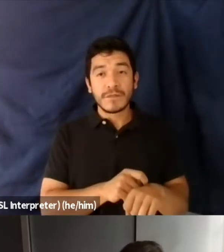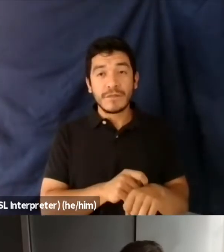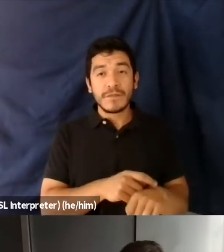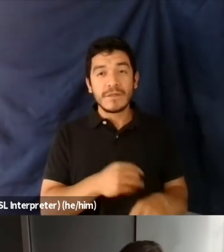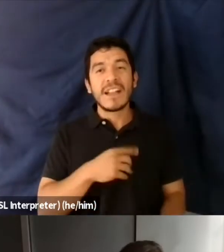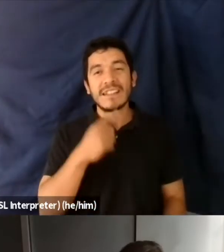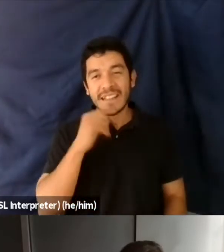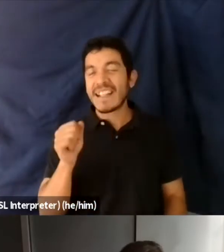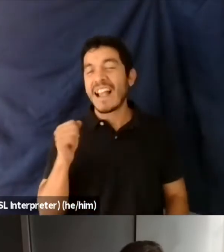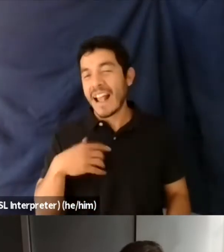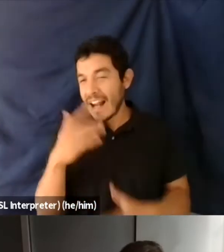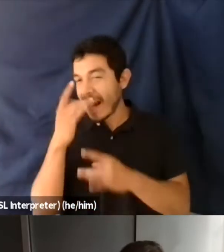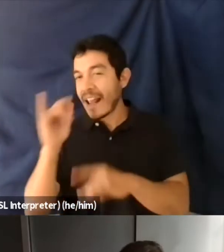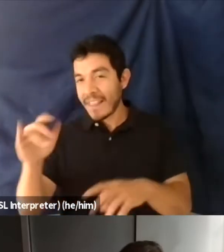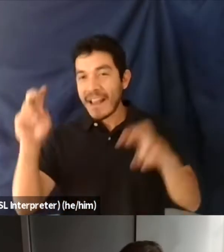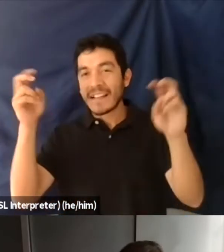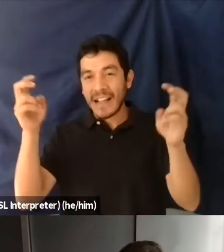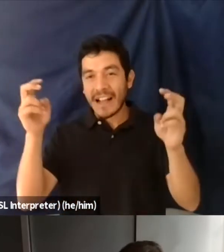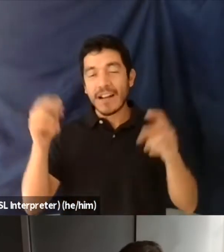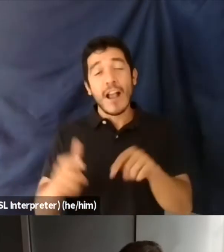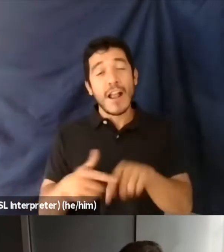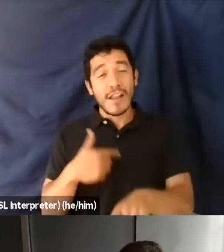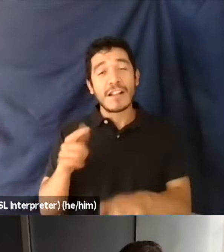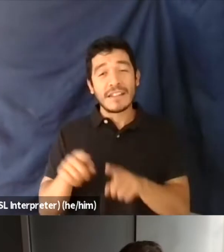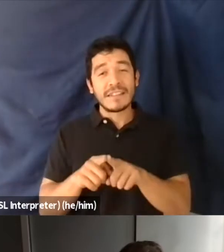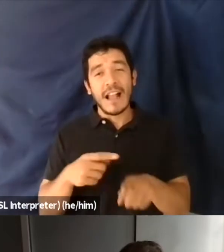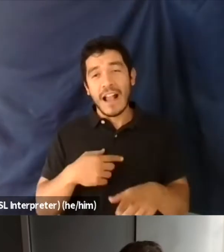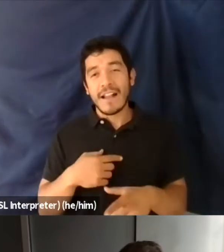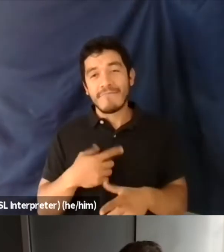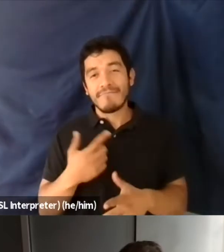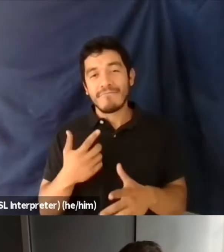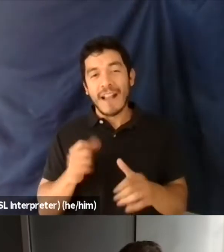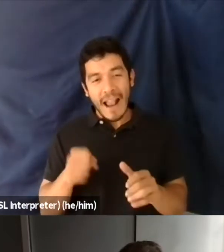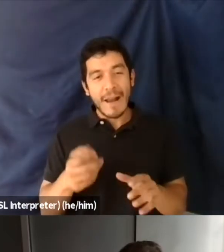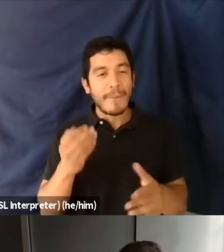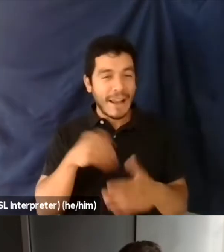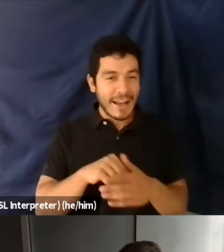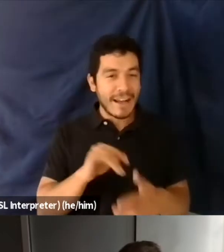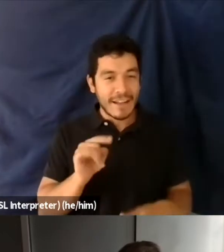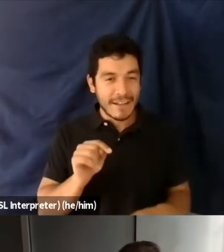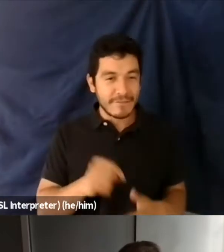Sure as long as I can. So, you know.